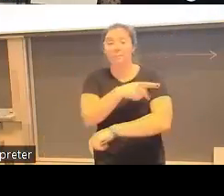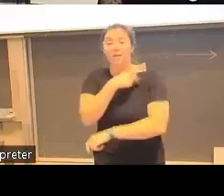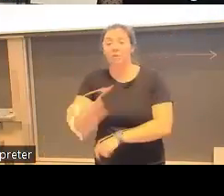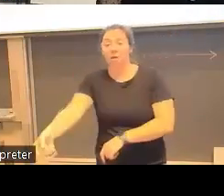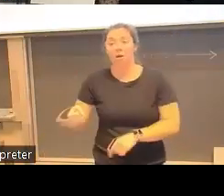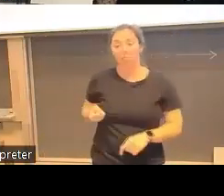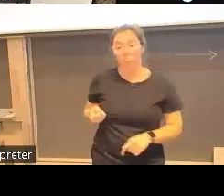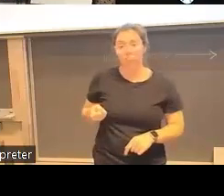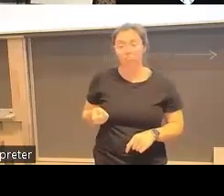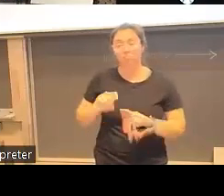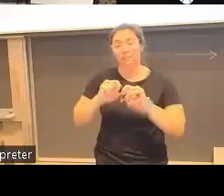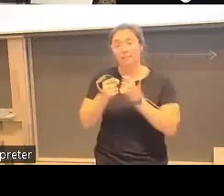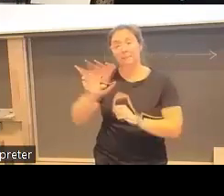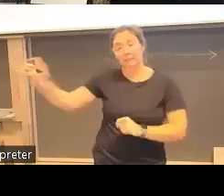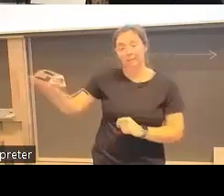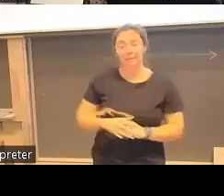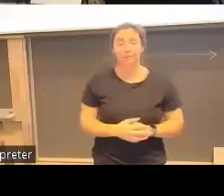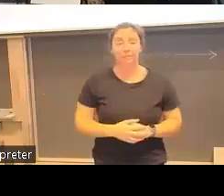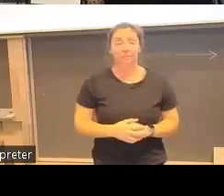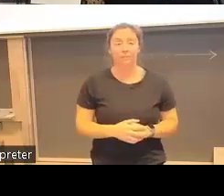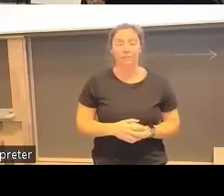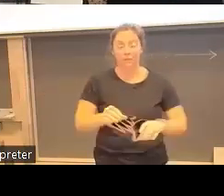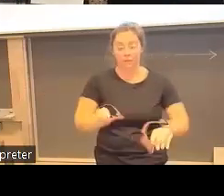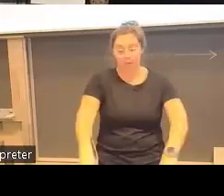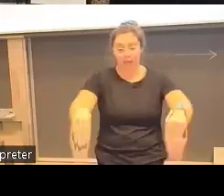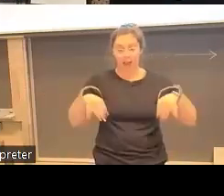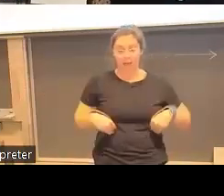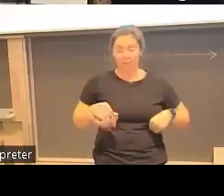the team was leaving the room drawing a blanket down and never pulling it back up for someone who